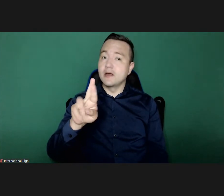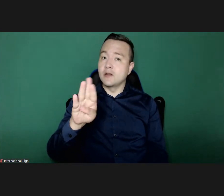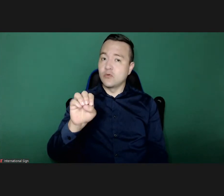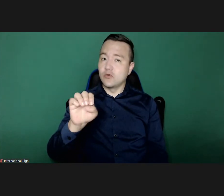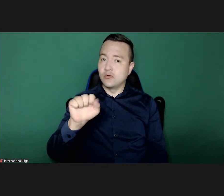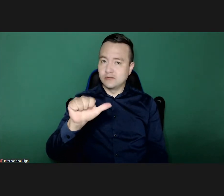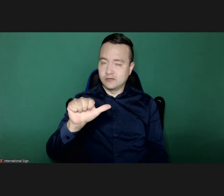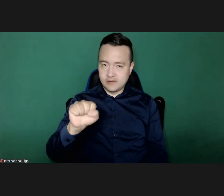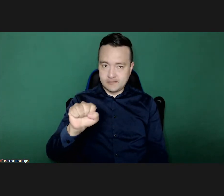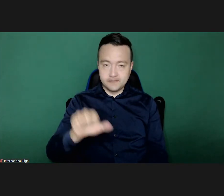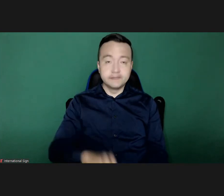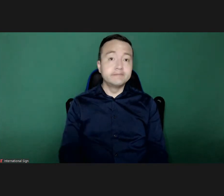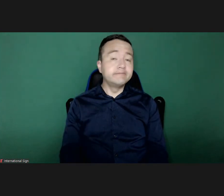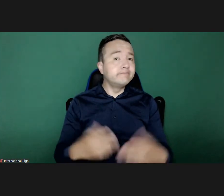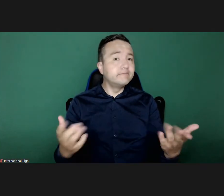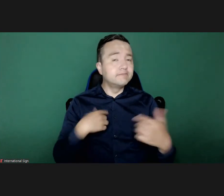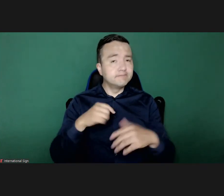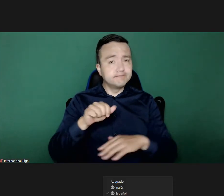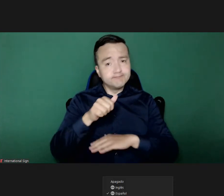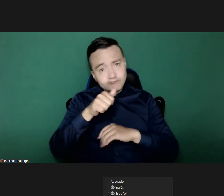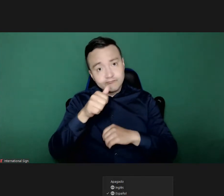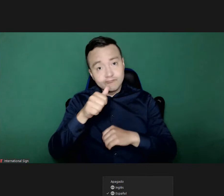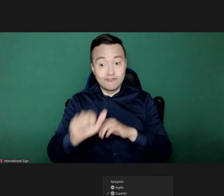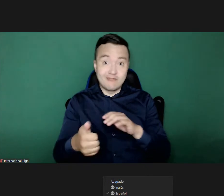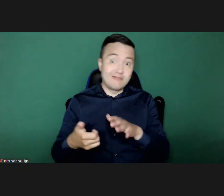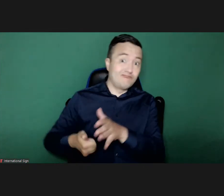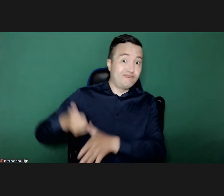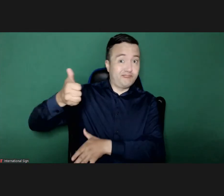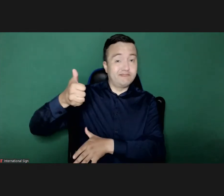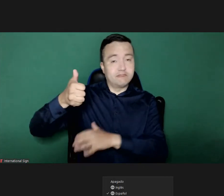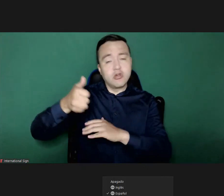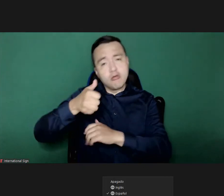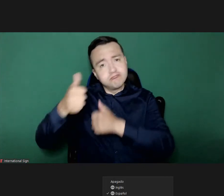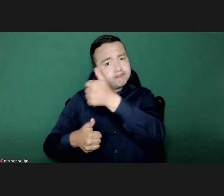It gives me great pleasure to welcome you all to the third session of the